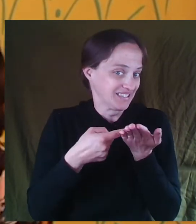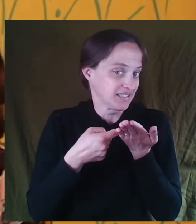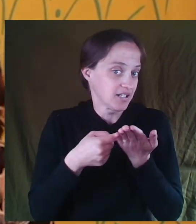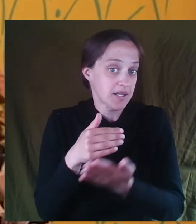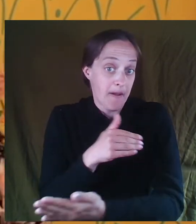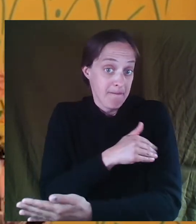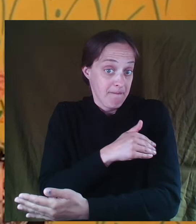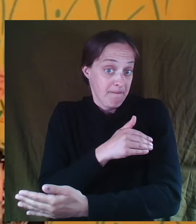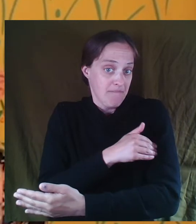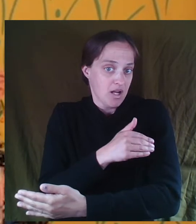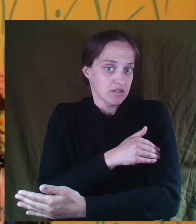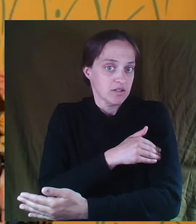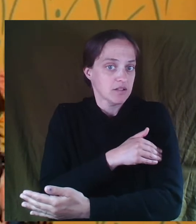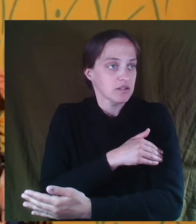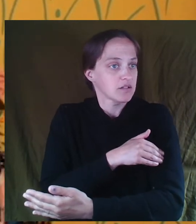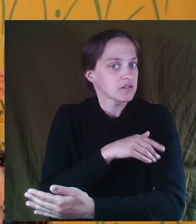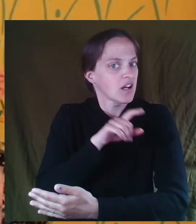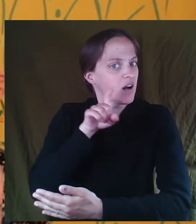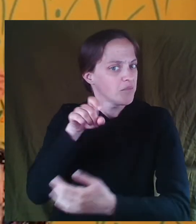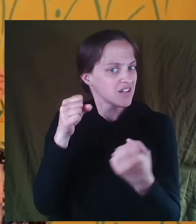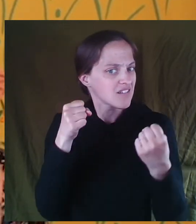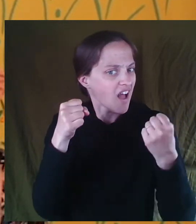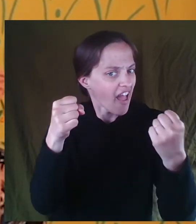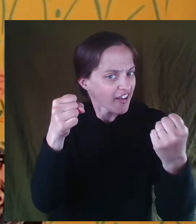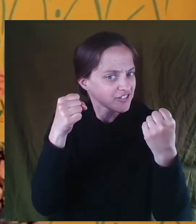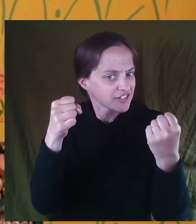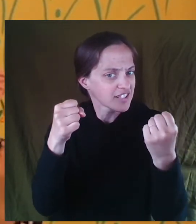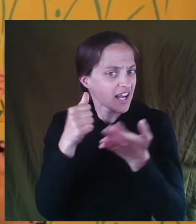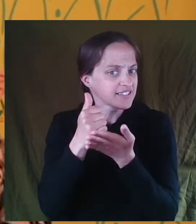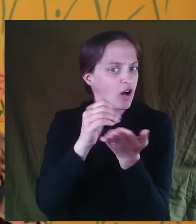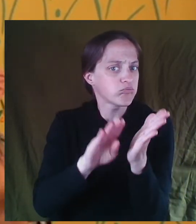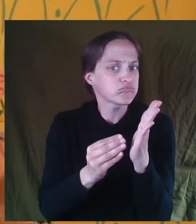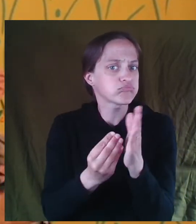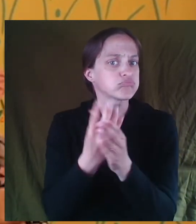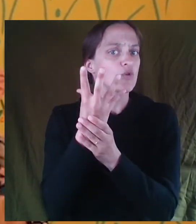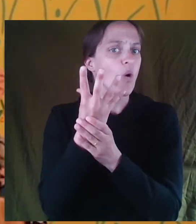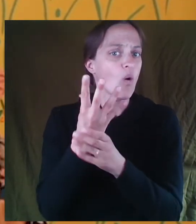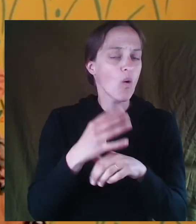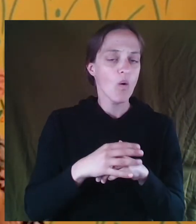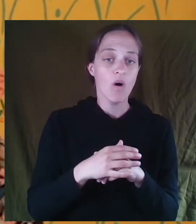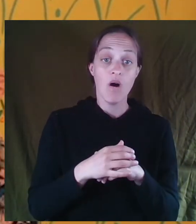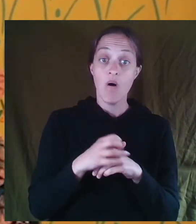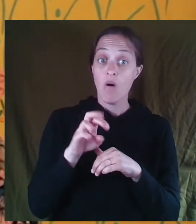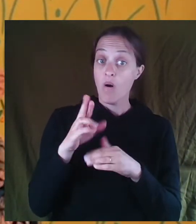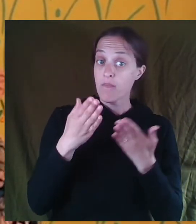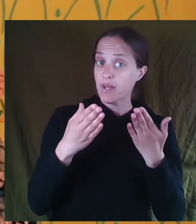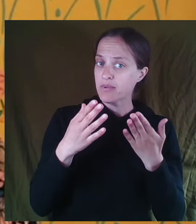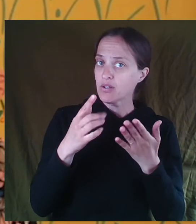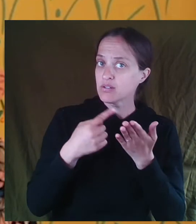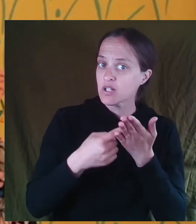Maybe you talked about how muscles need to be worked to get bigger, or maybe you talked about how it's